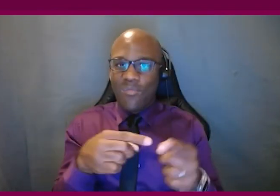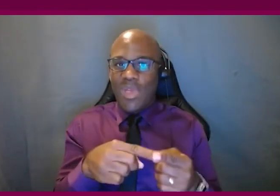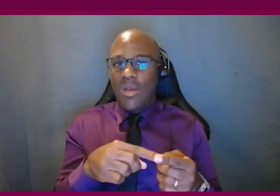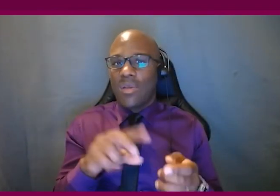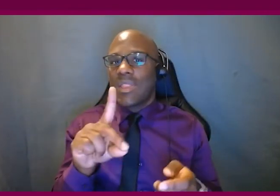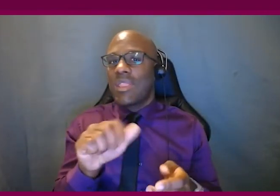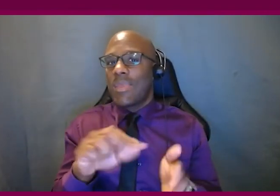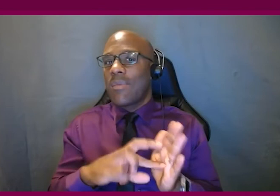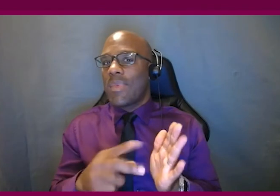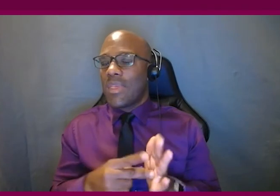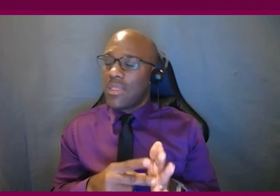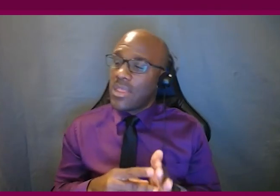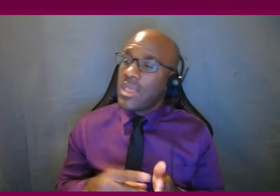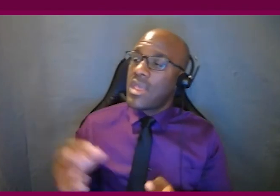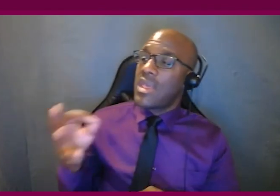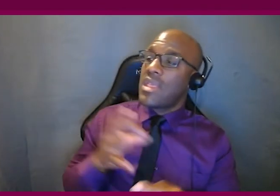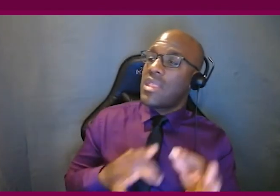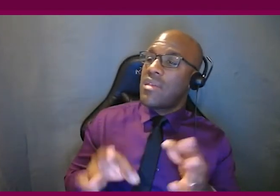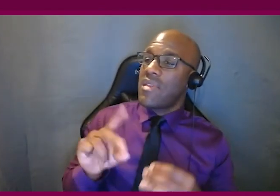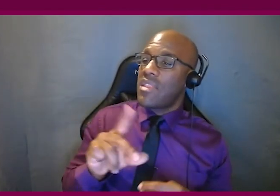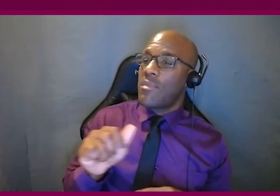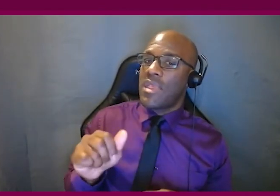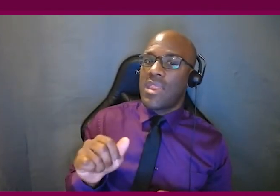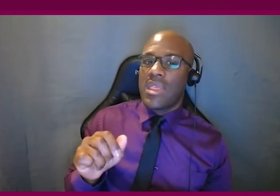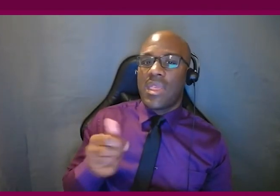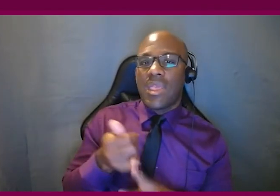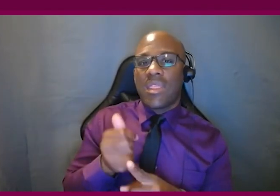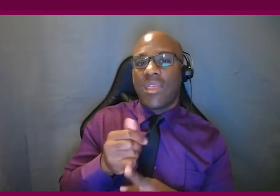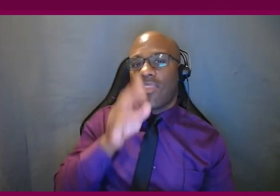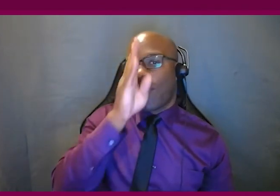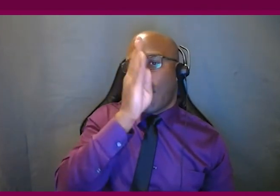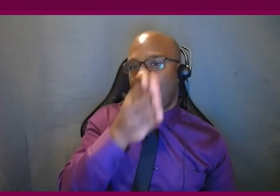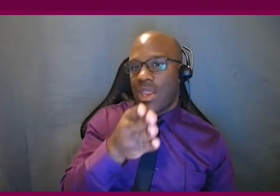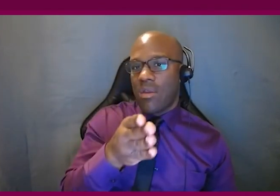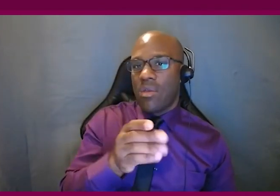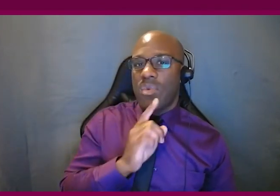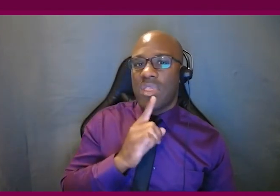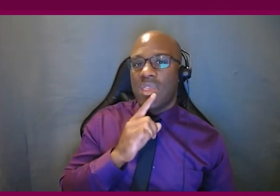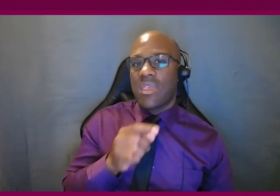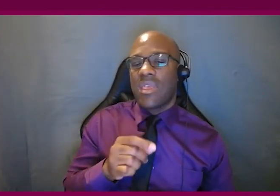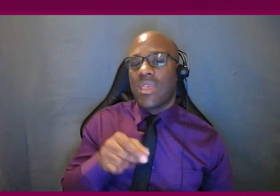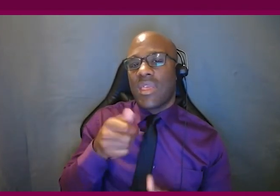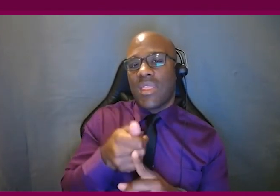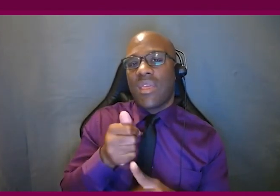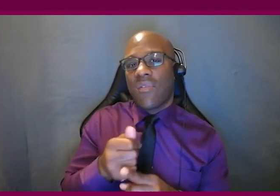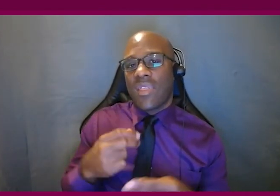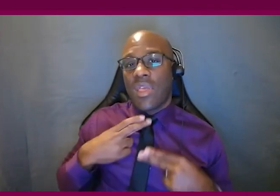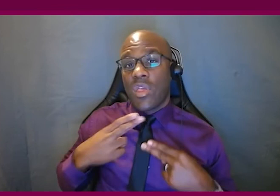really challenge the way that society is designed right now. Bri Beck: That we have to be a certain level of able